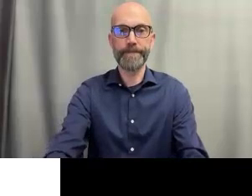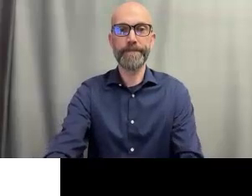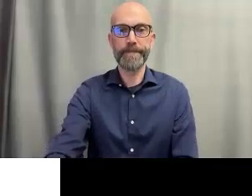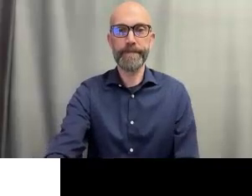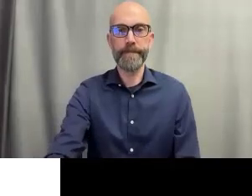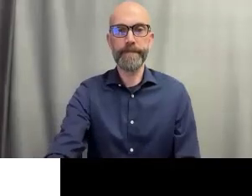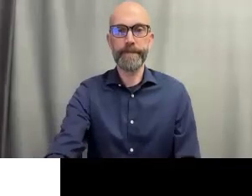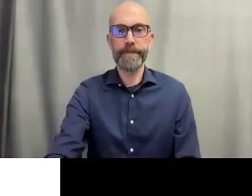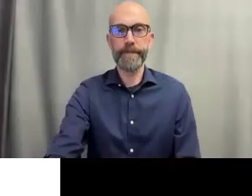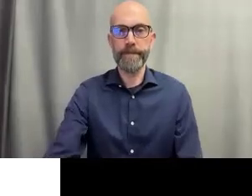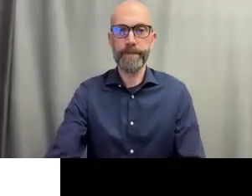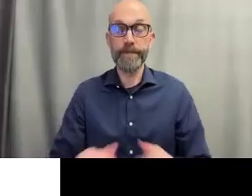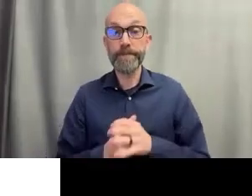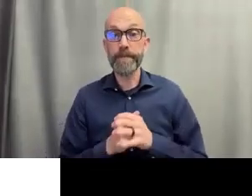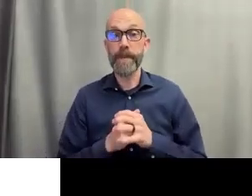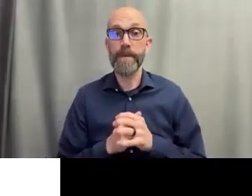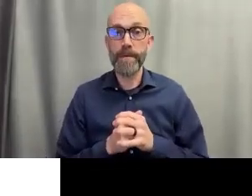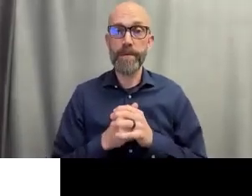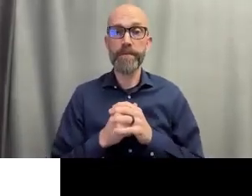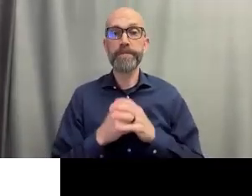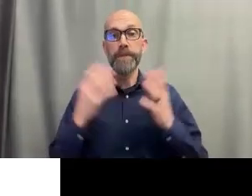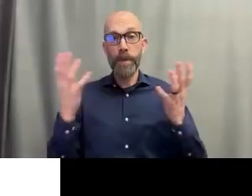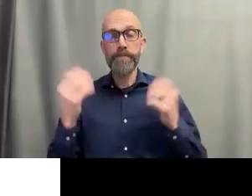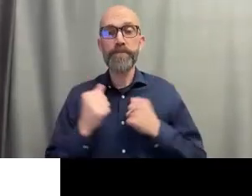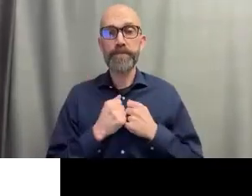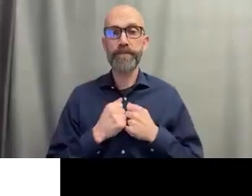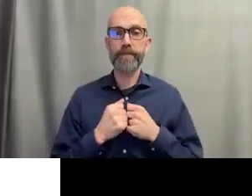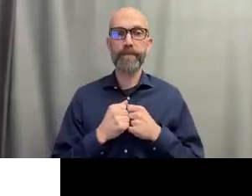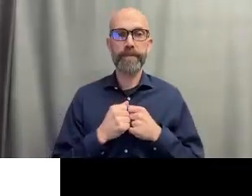So, Oh, my gosh, what was I saying?